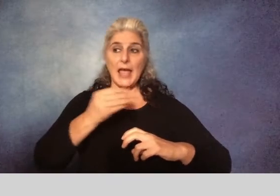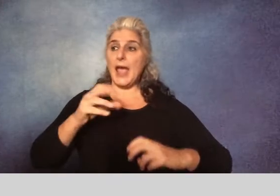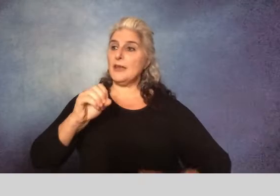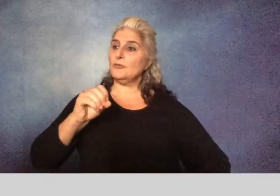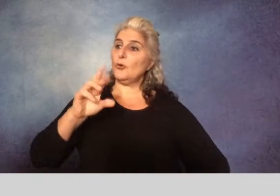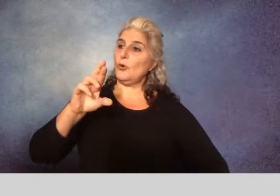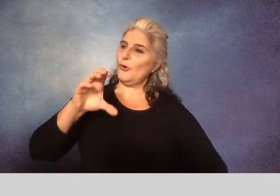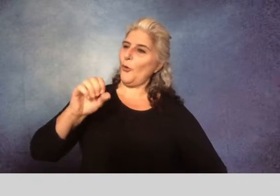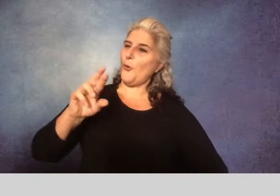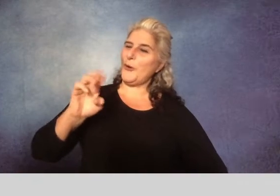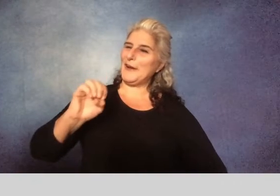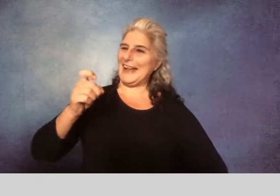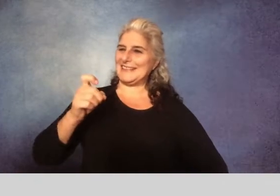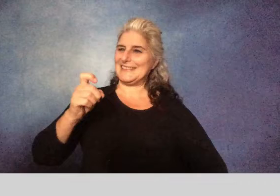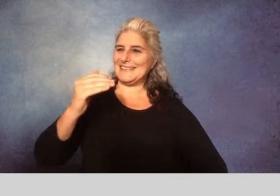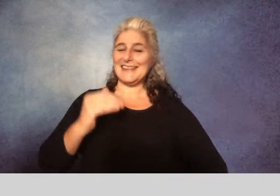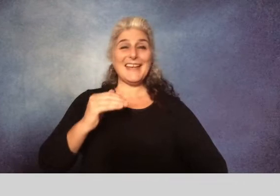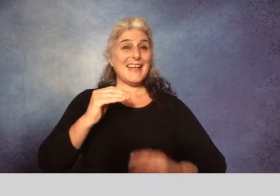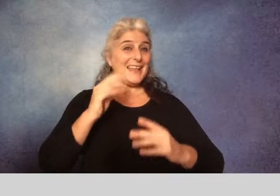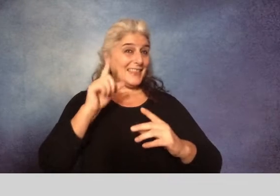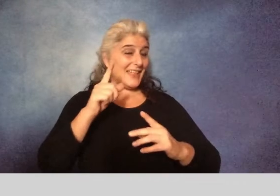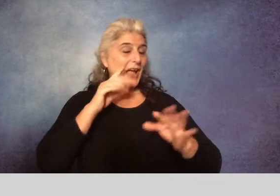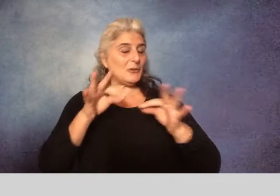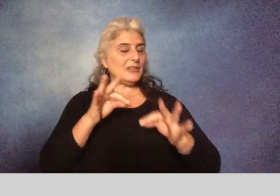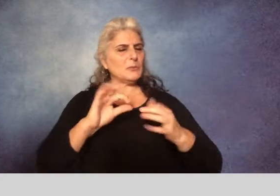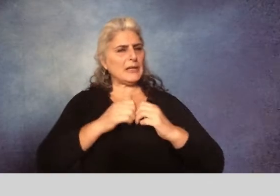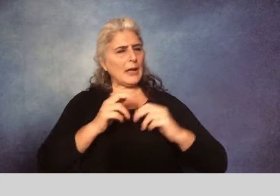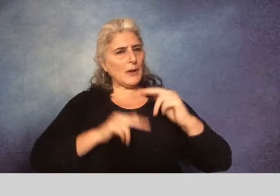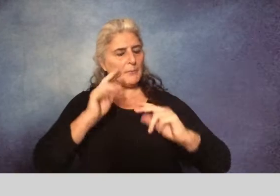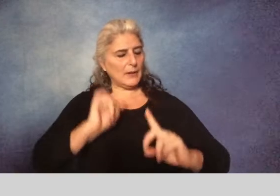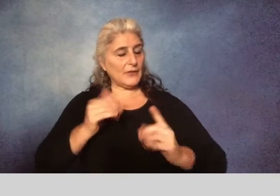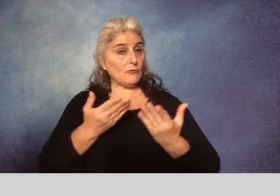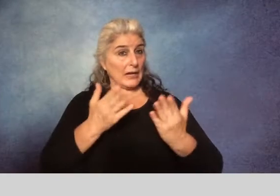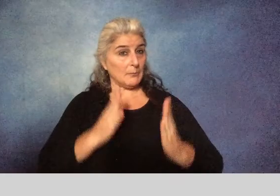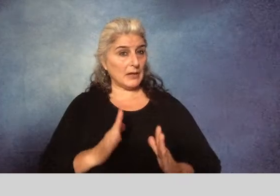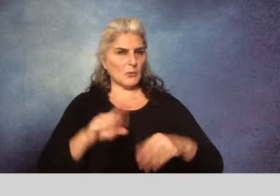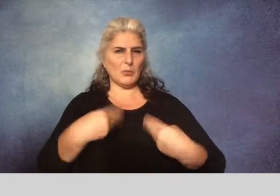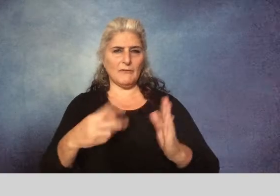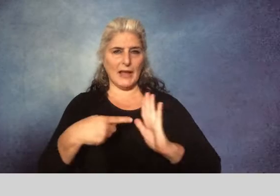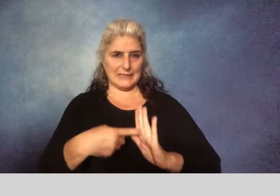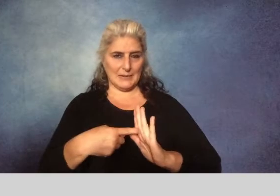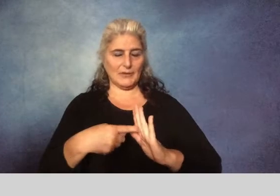After that, I'll cover how I built the Recommender with examples. I'll cap this off with a demo of the Flask App I built